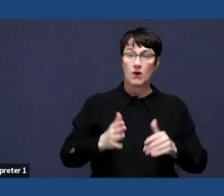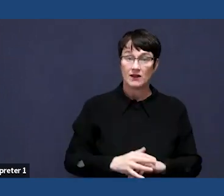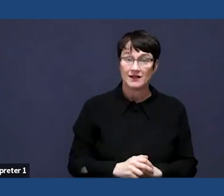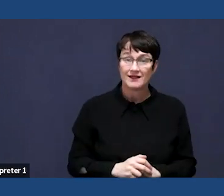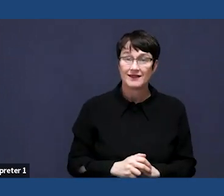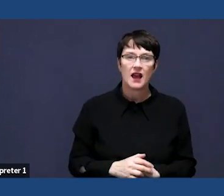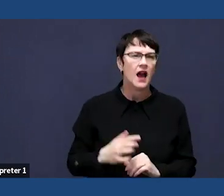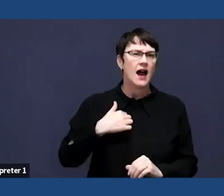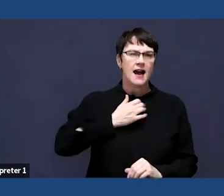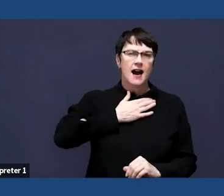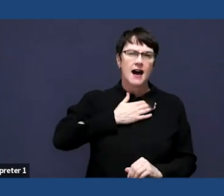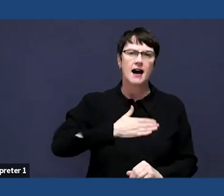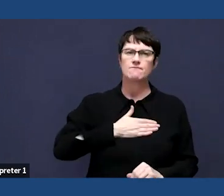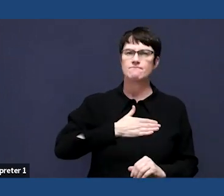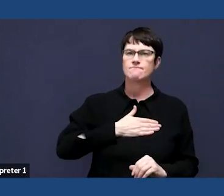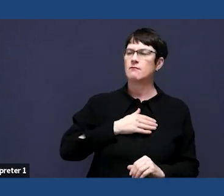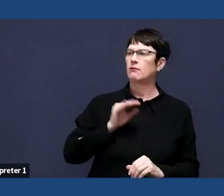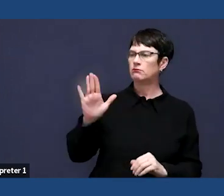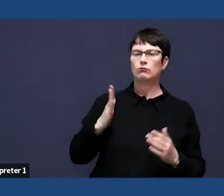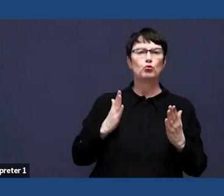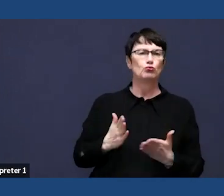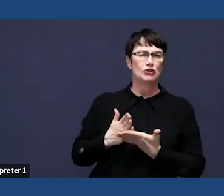those of their participation.